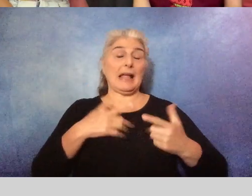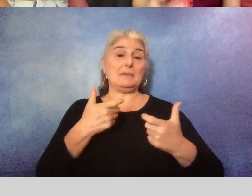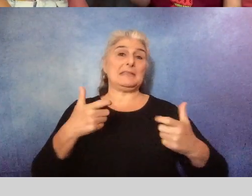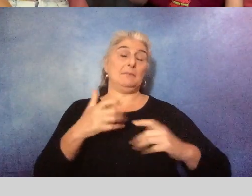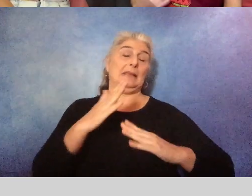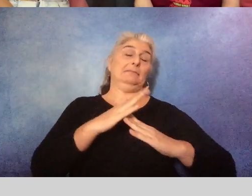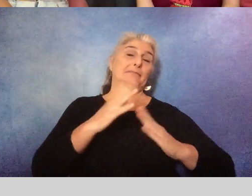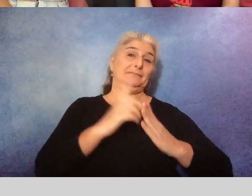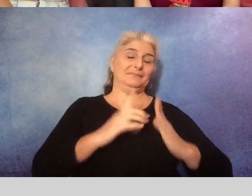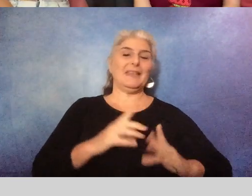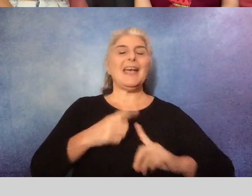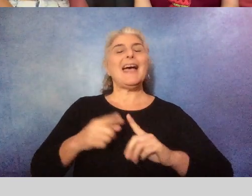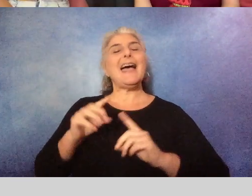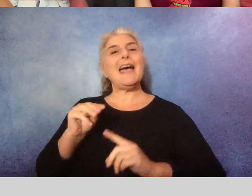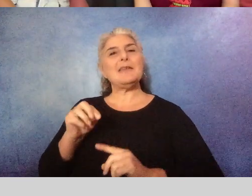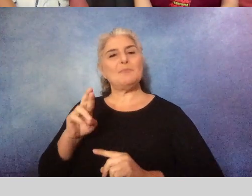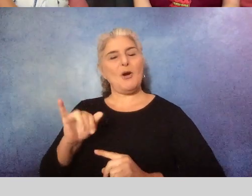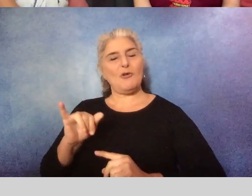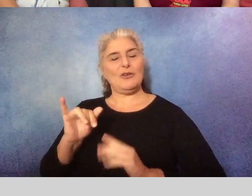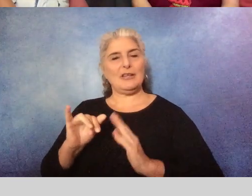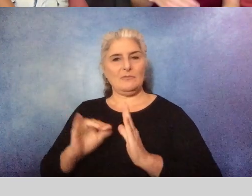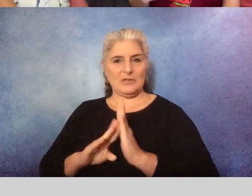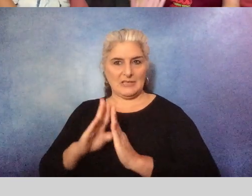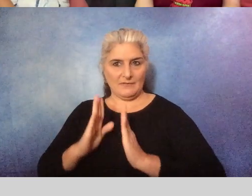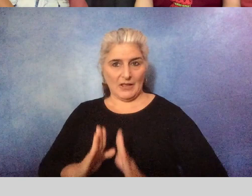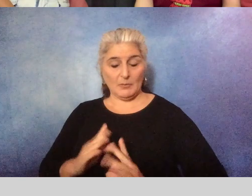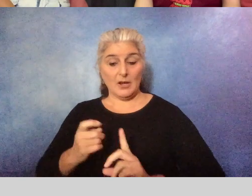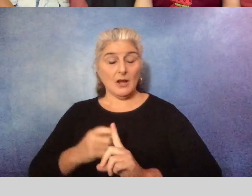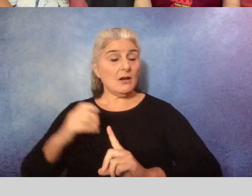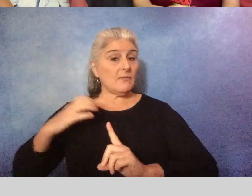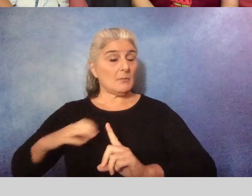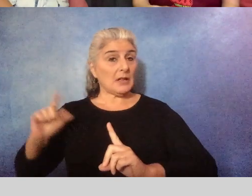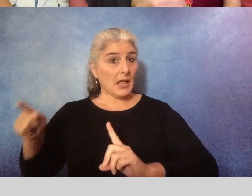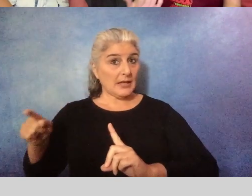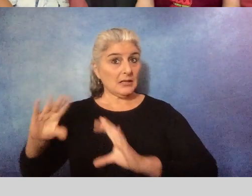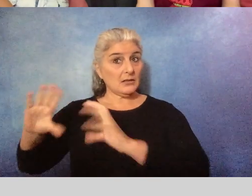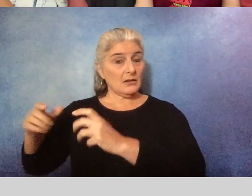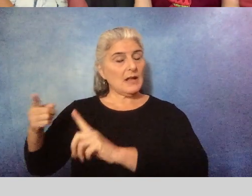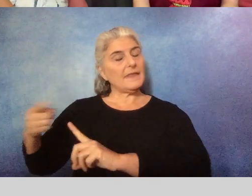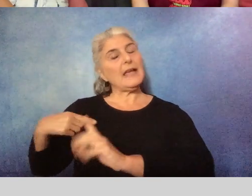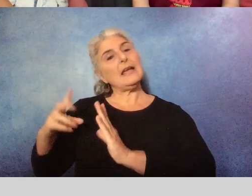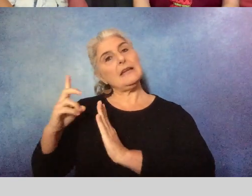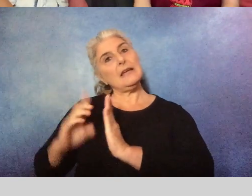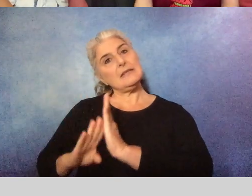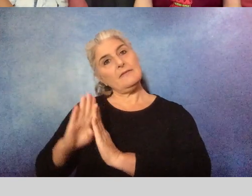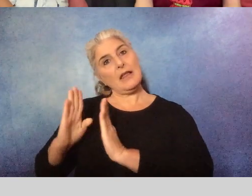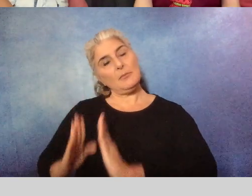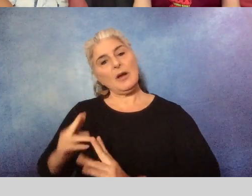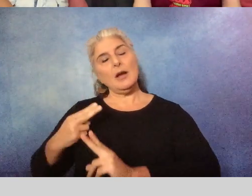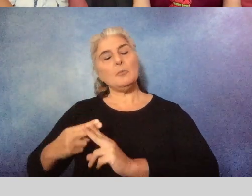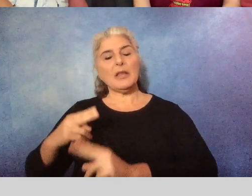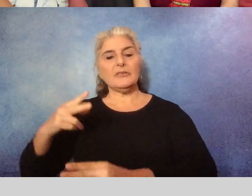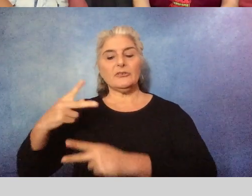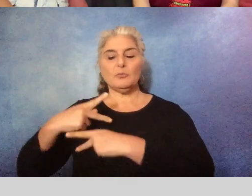And Mari was a developer and from the client side, we had another developer and a product owner.